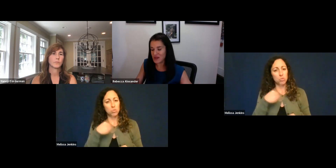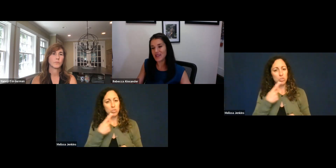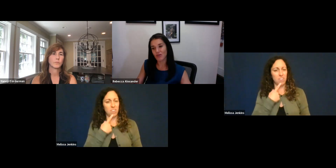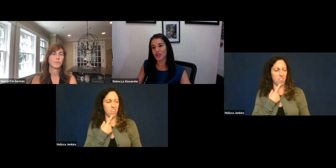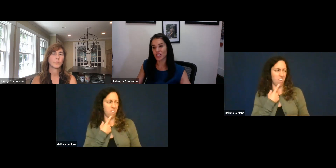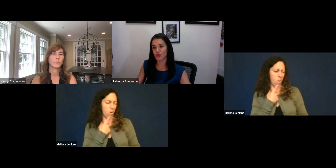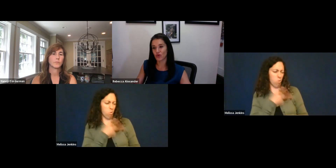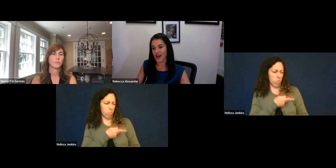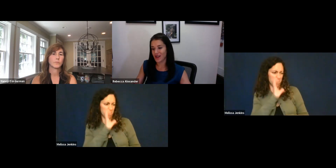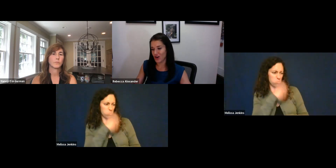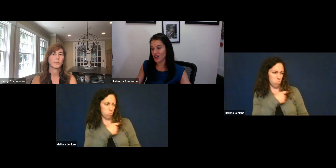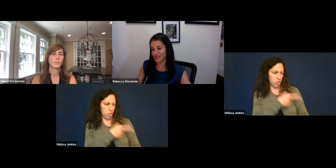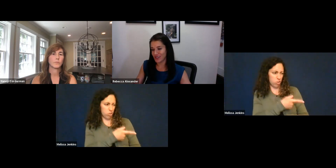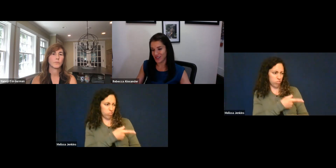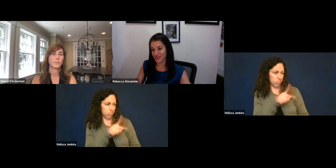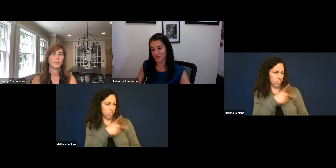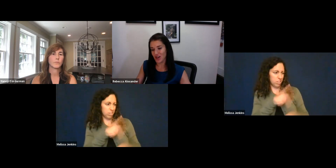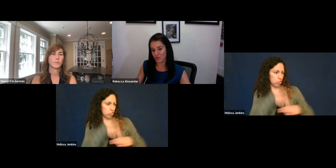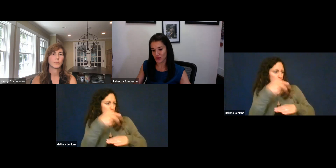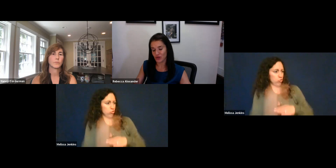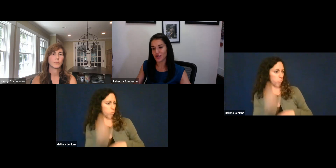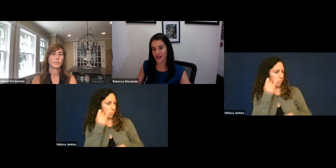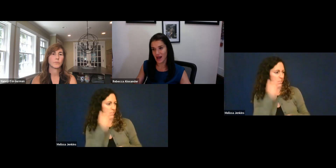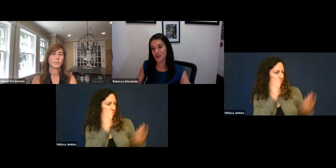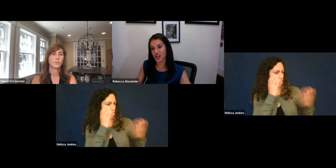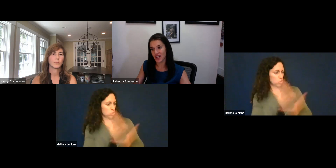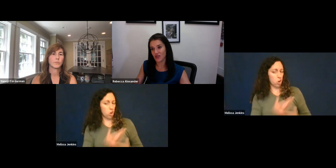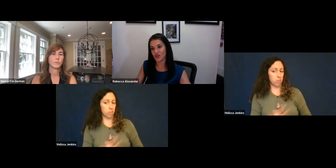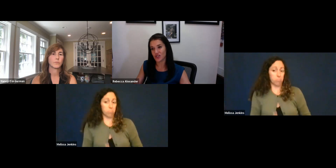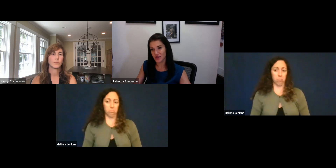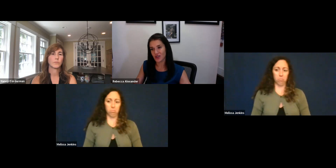Being able to control that narrative and give him the opportunity to educate others I think